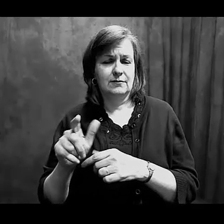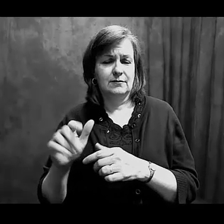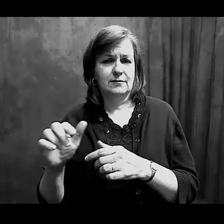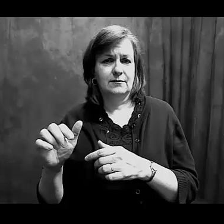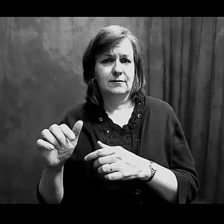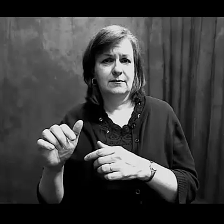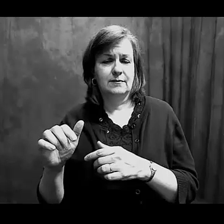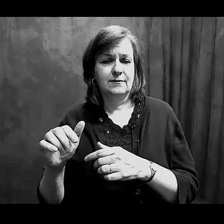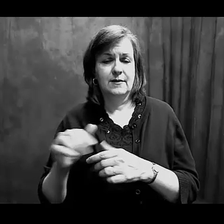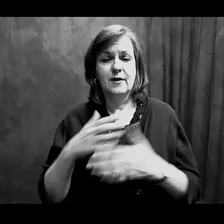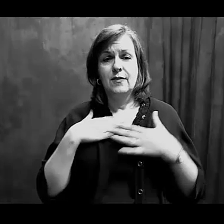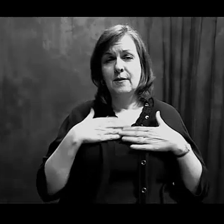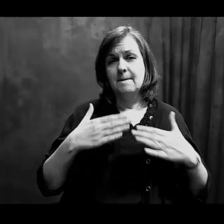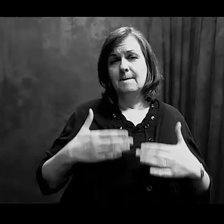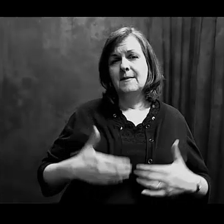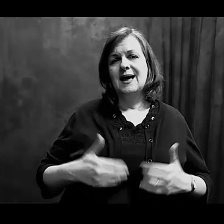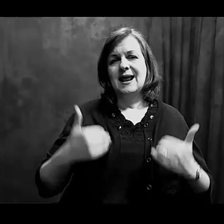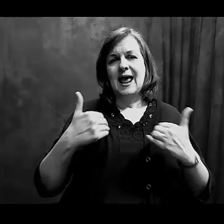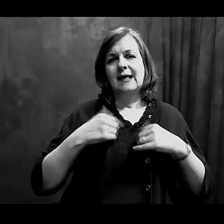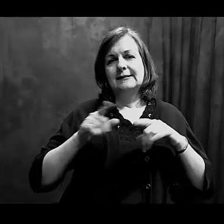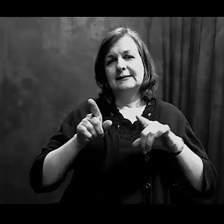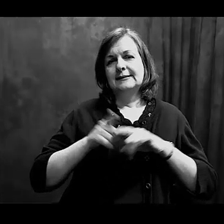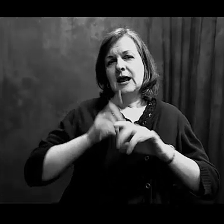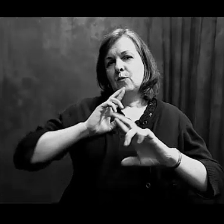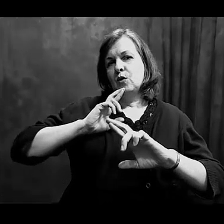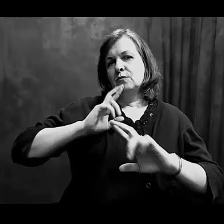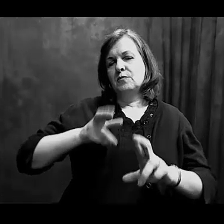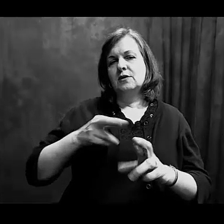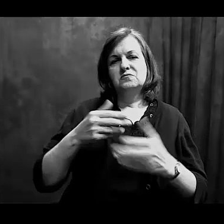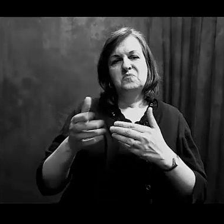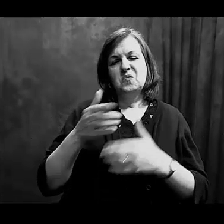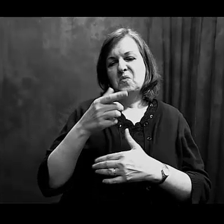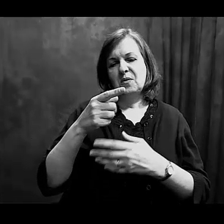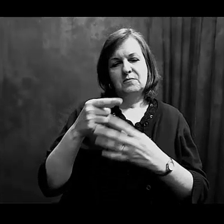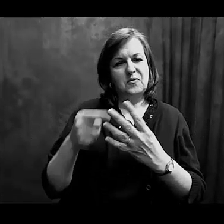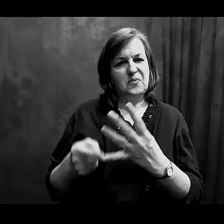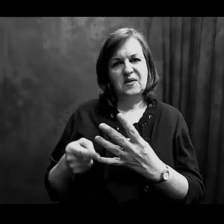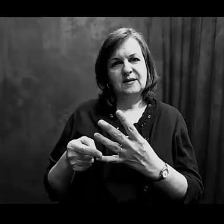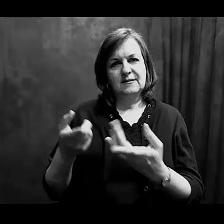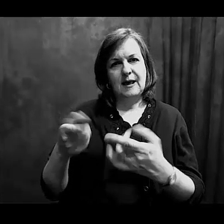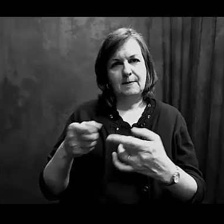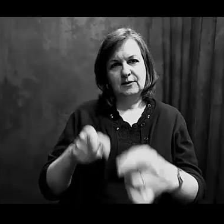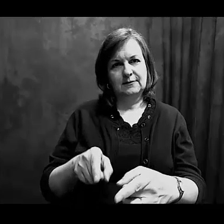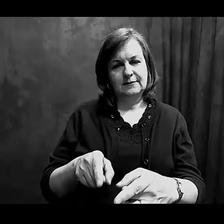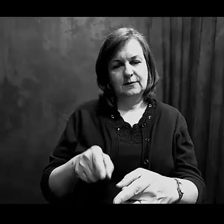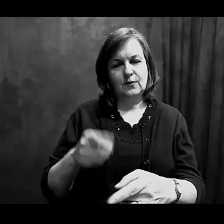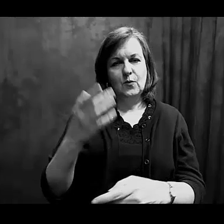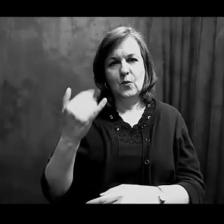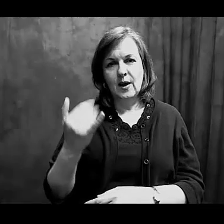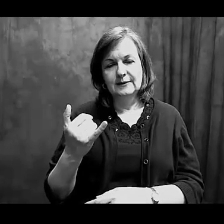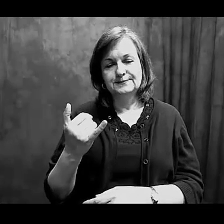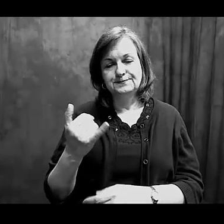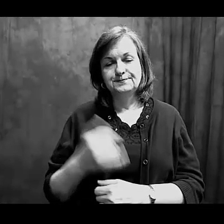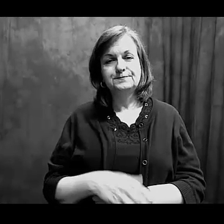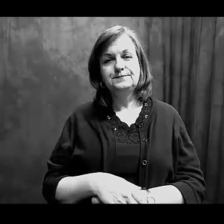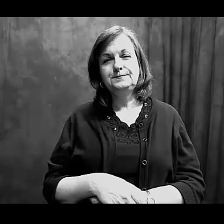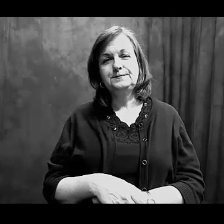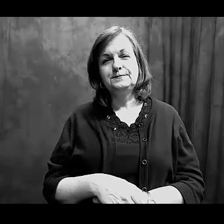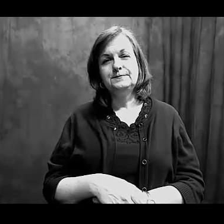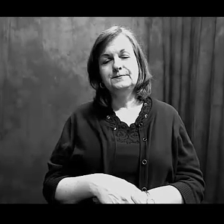all of these things are going to set out the same response as far as innate immunity is concerned and that's because